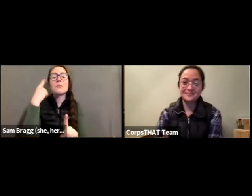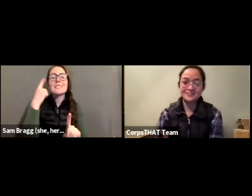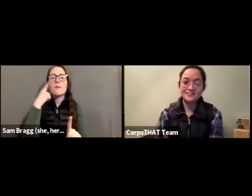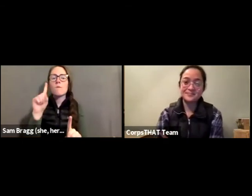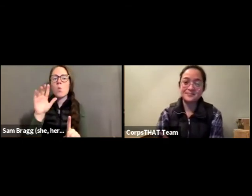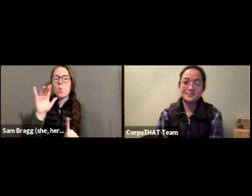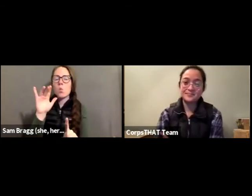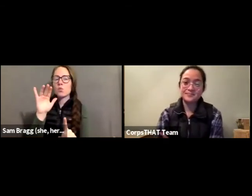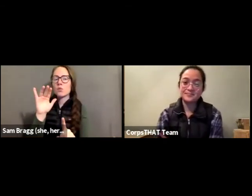hmm i would say